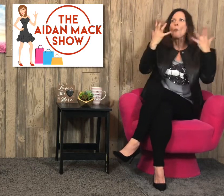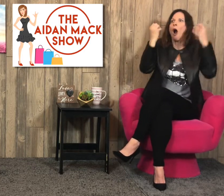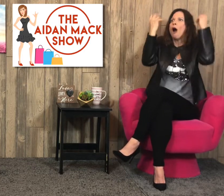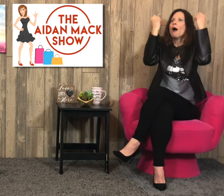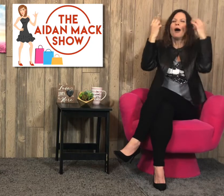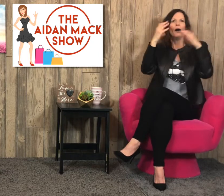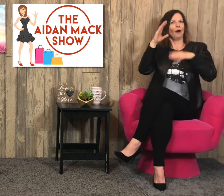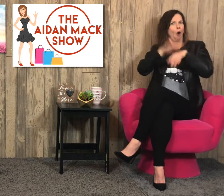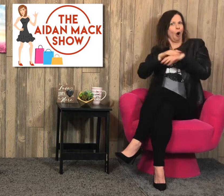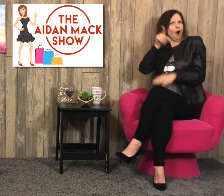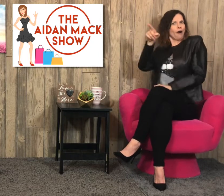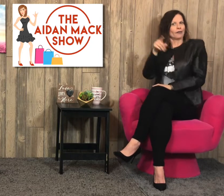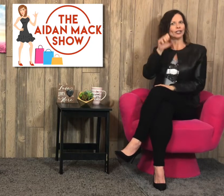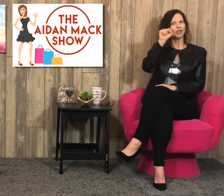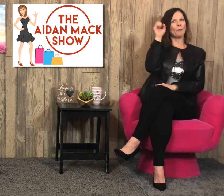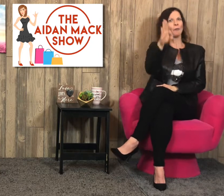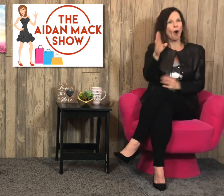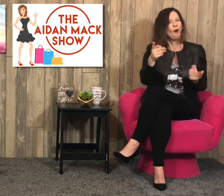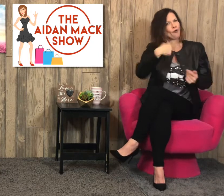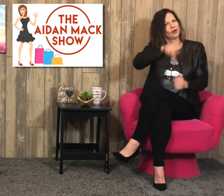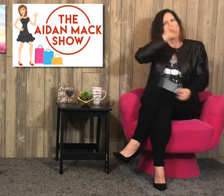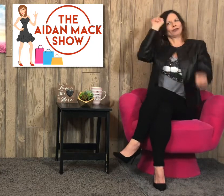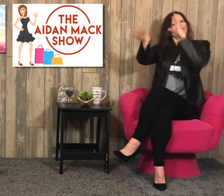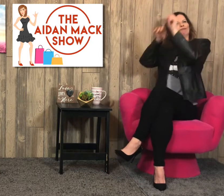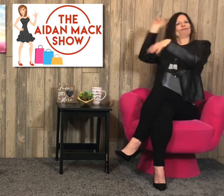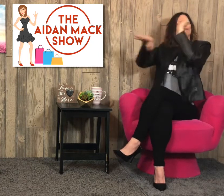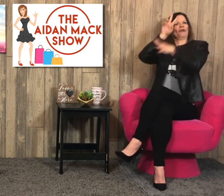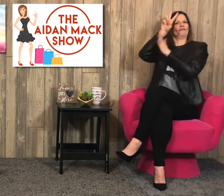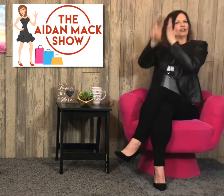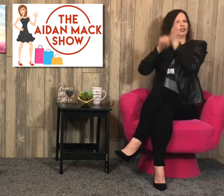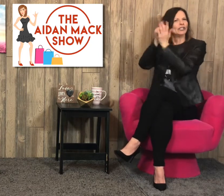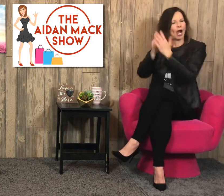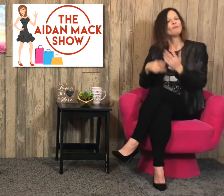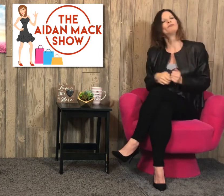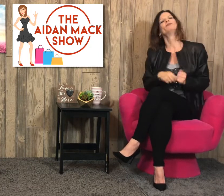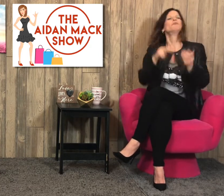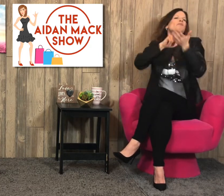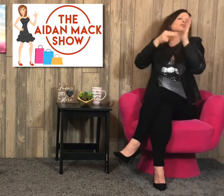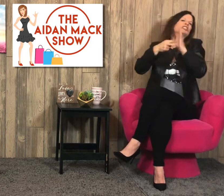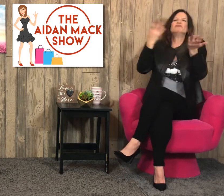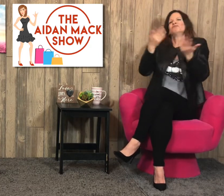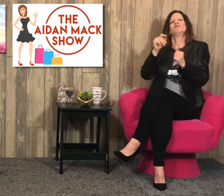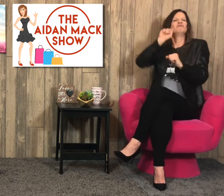and for Deaf people who want to sign at the Super Bowl, can submit videotapes through YouTube.